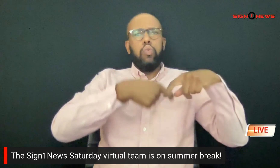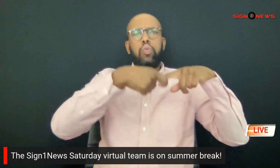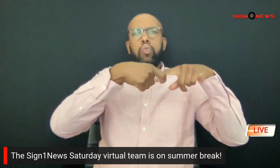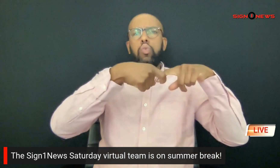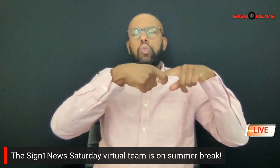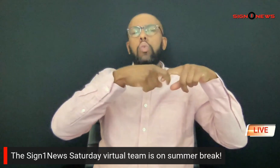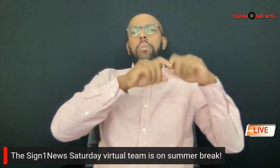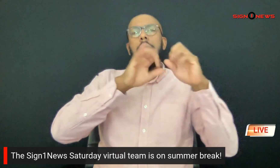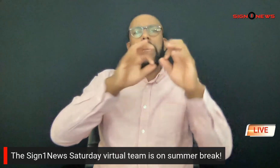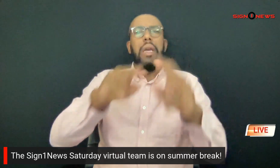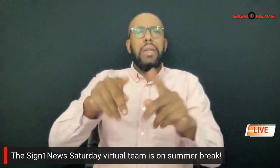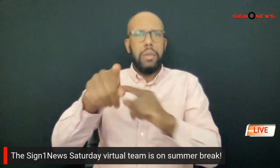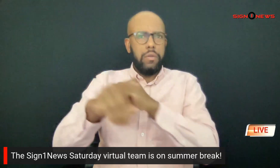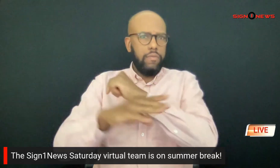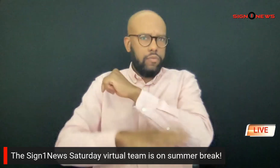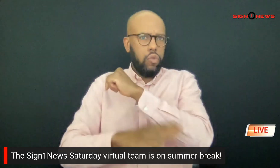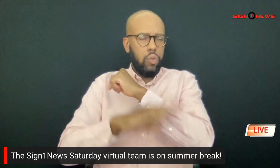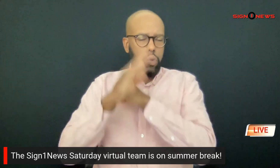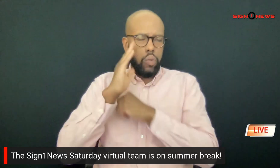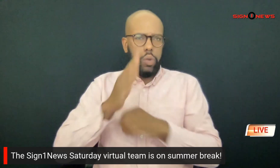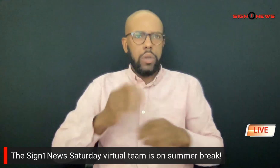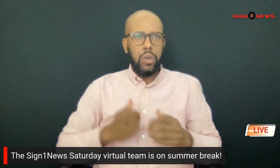but we will see real soon again in the fall